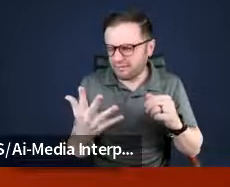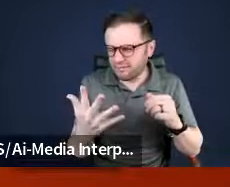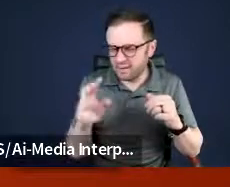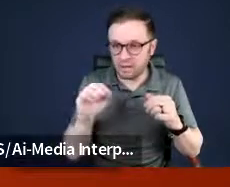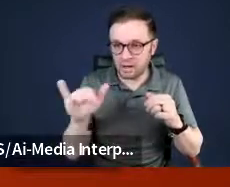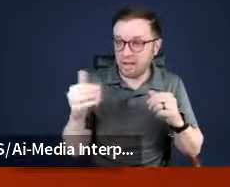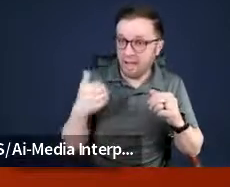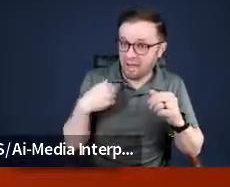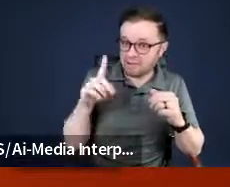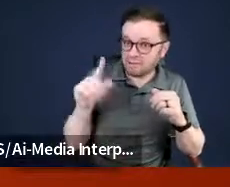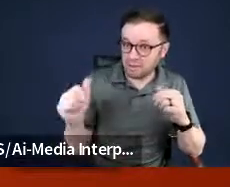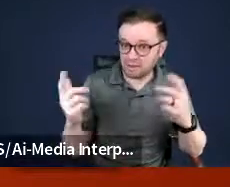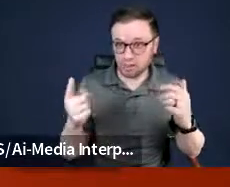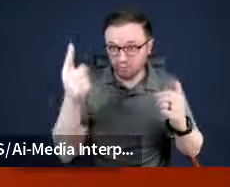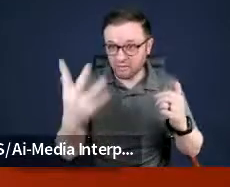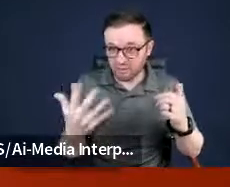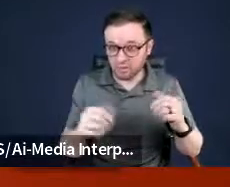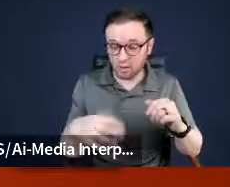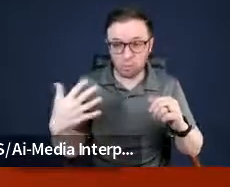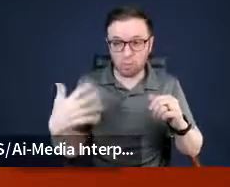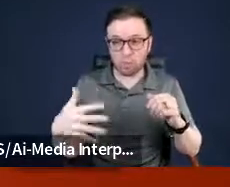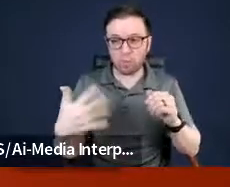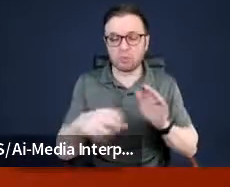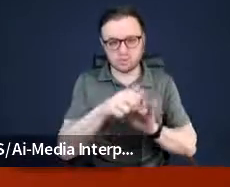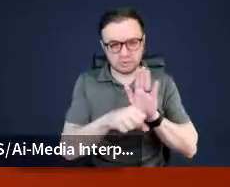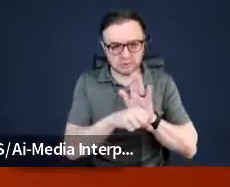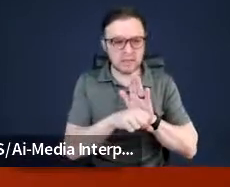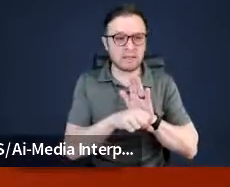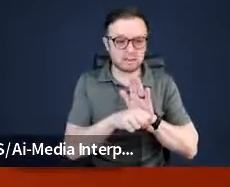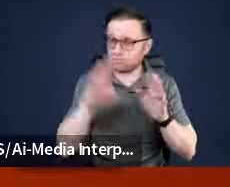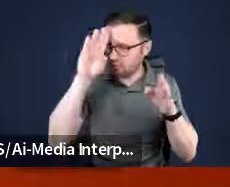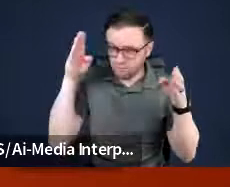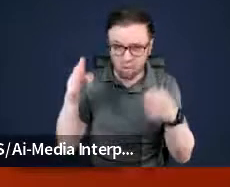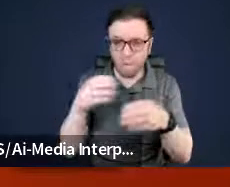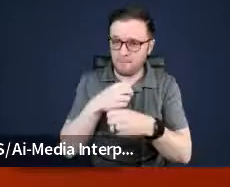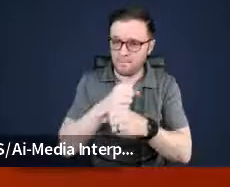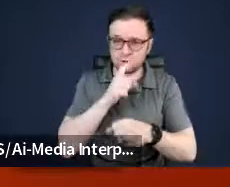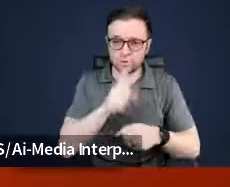about 22% , roughly one in five Marylanders have a disability.